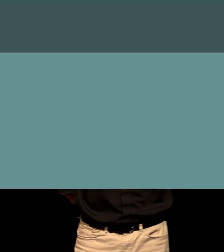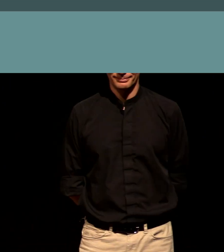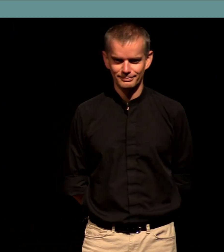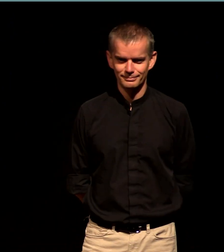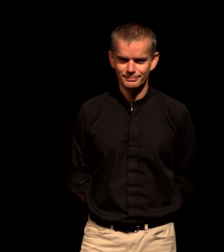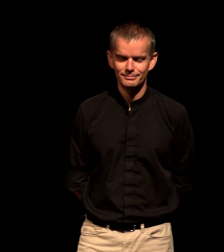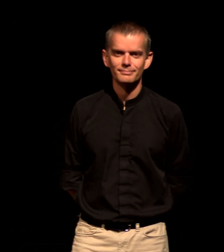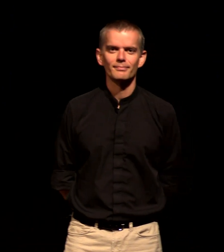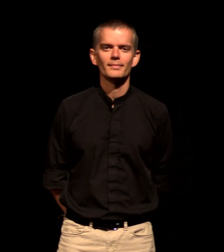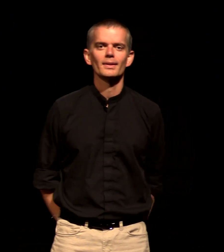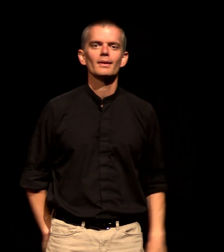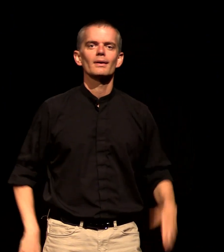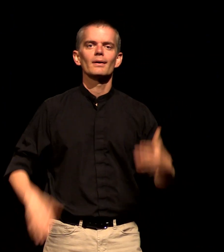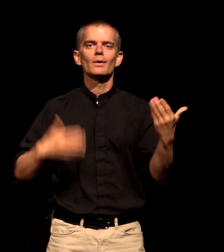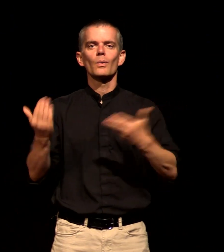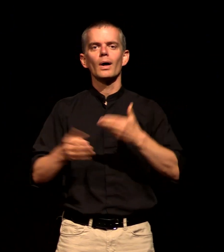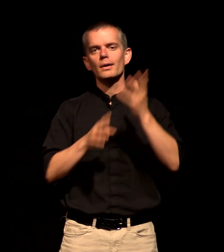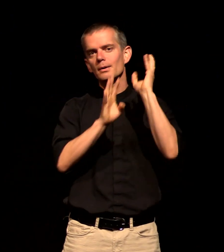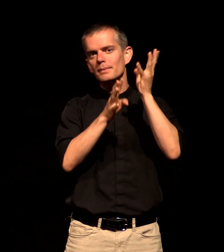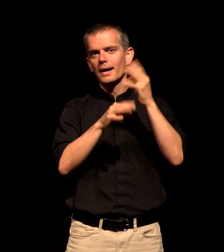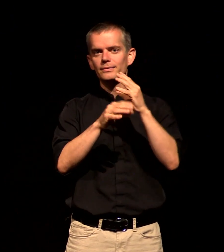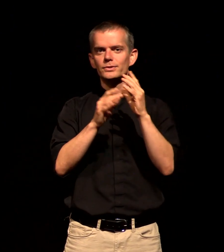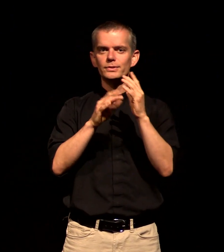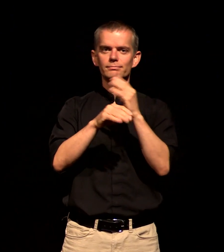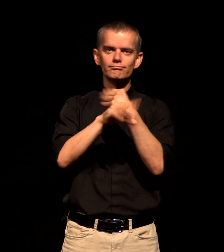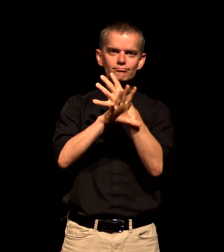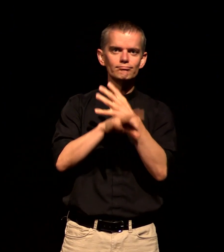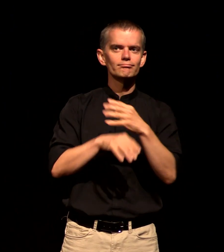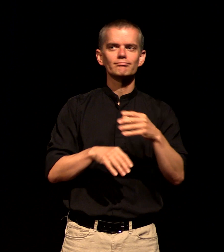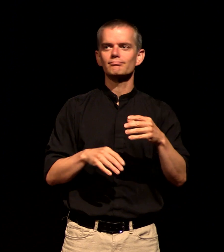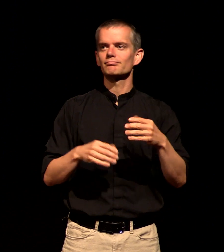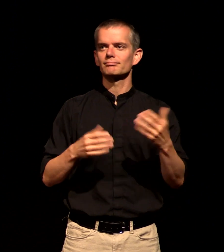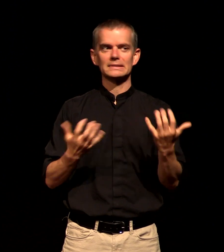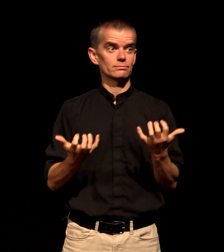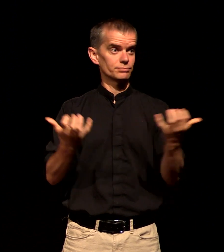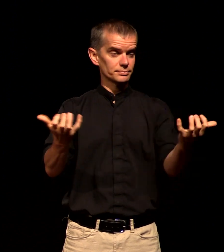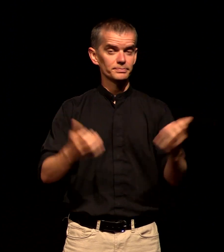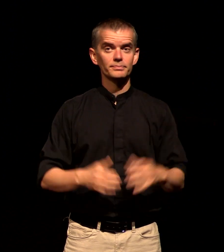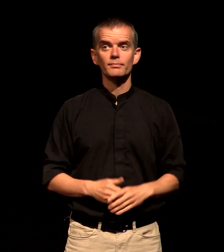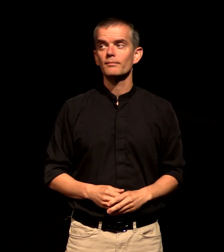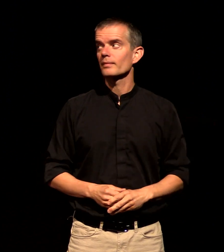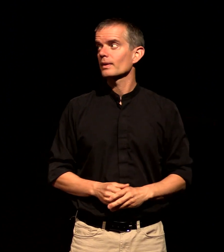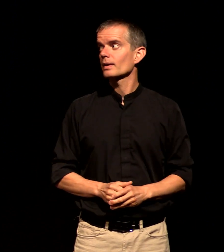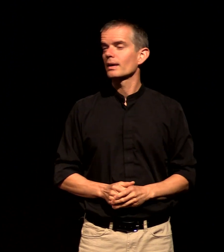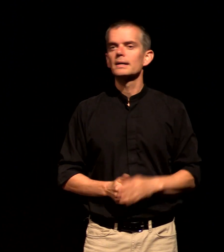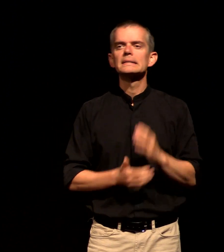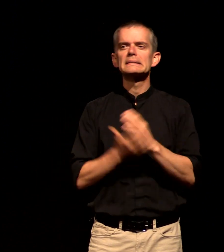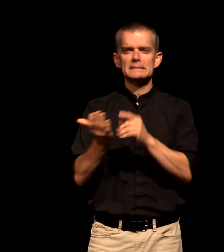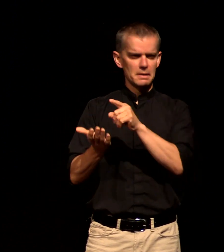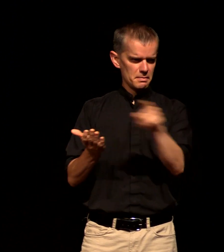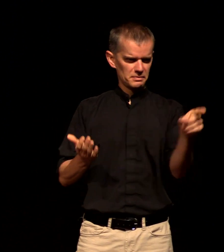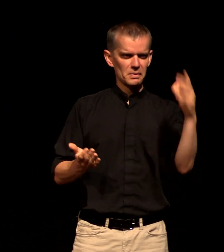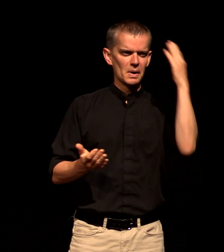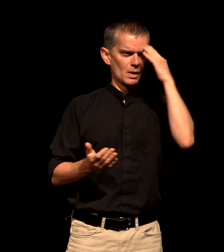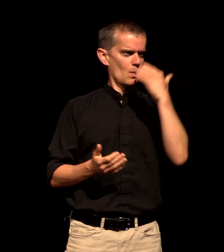Welcome to Live Stream. Welcome to all of you. Some of you in the room I know really well, some of you I've never met. So